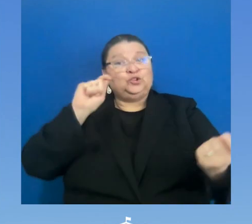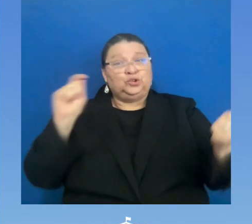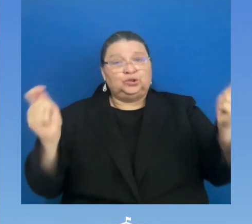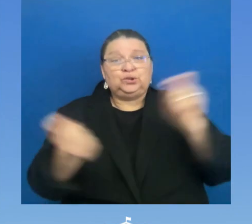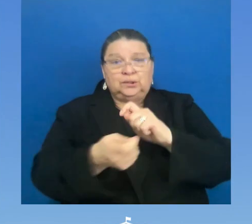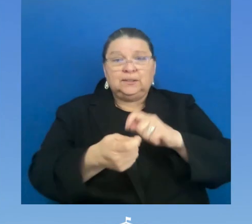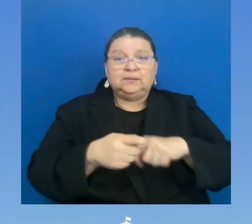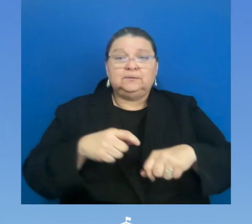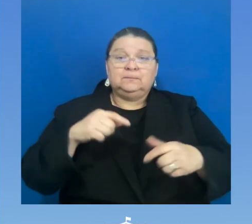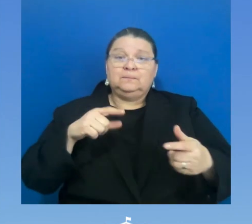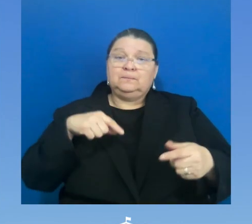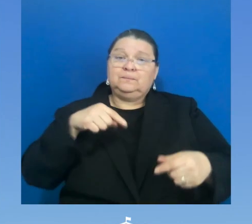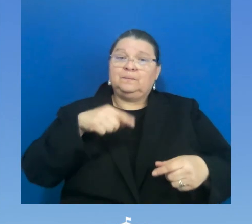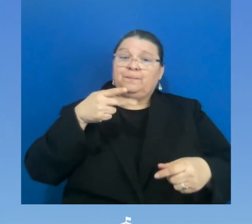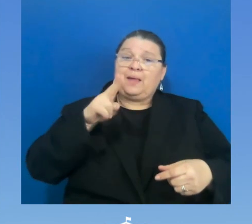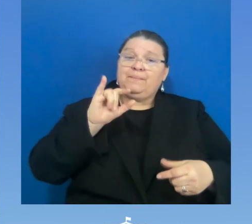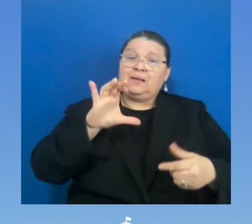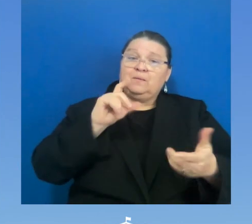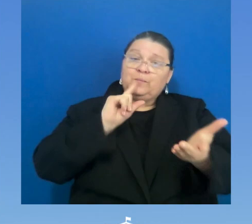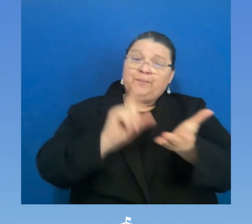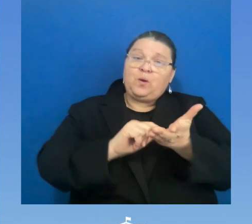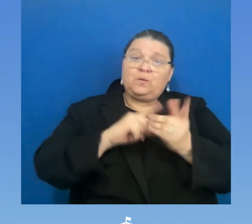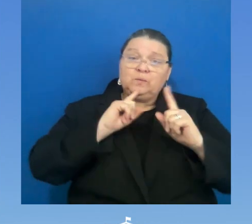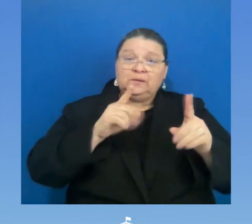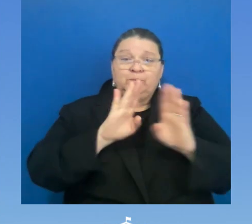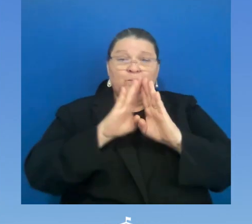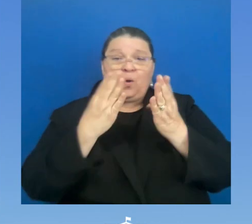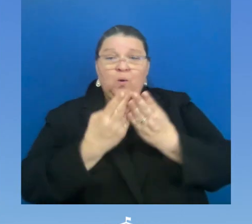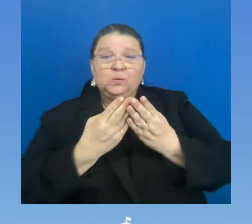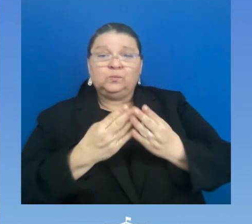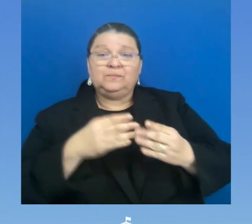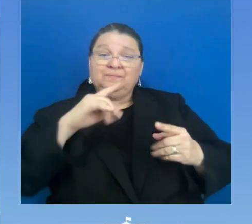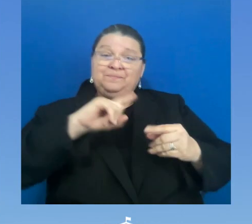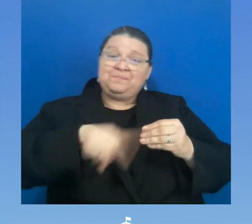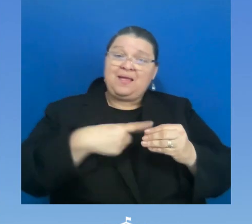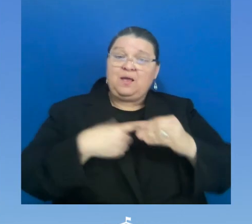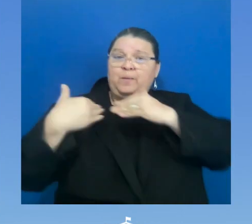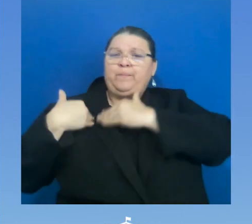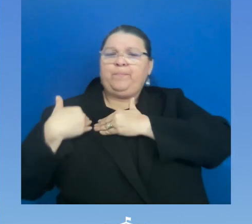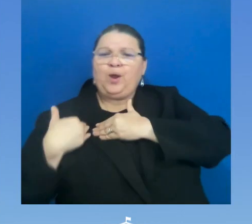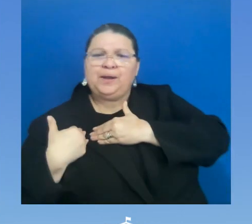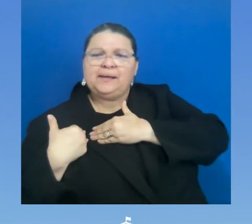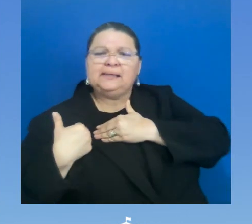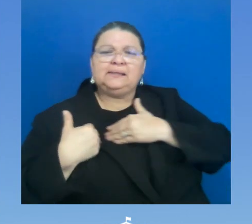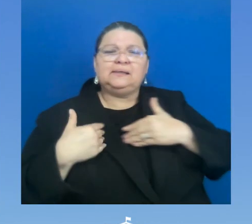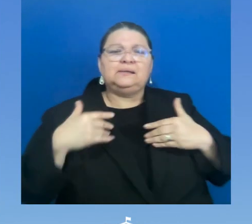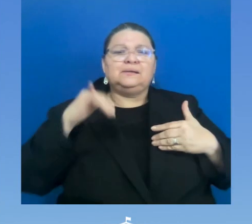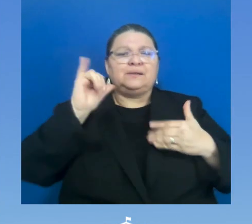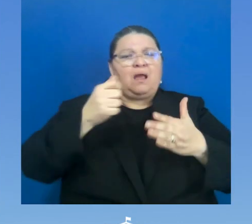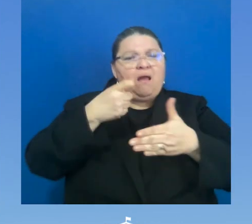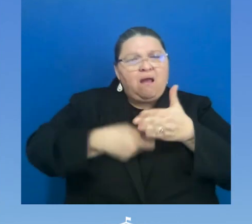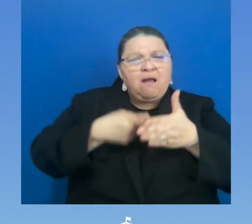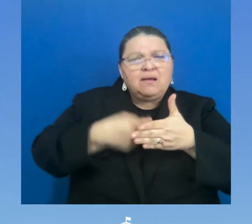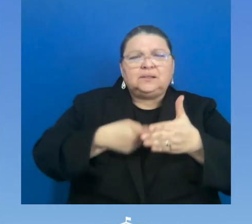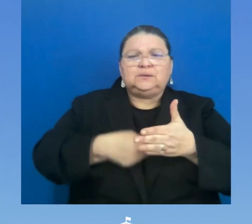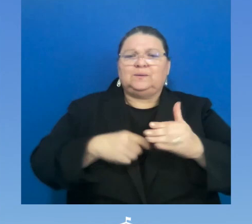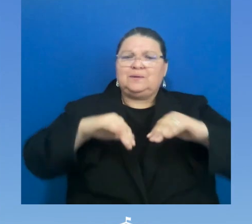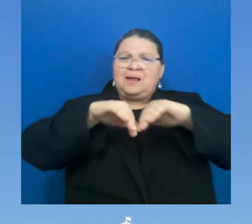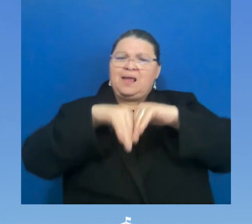It's called Bearing the Cost How Overrepresentation Is Undervalued Roles hurt women during the pandemic. It's not just about the pandemic,